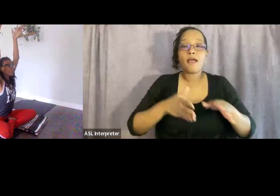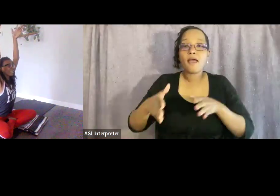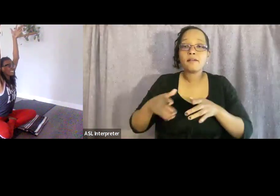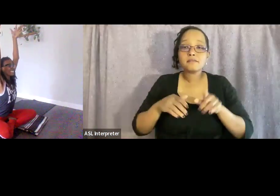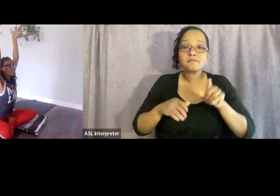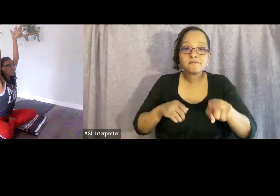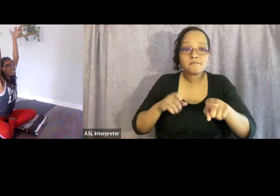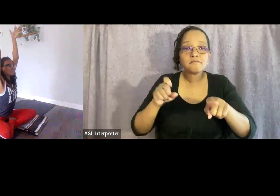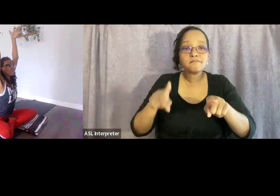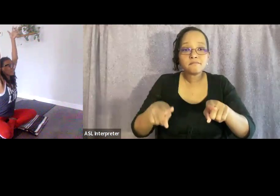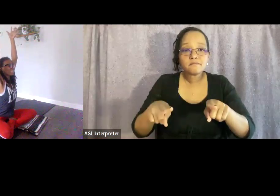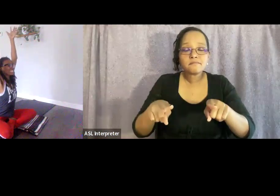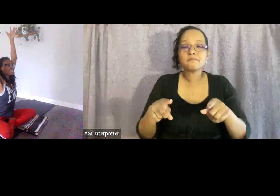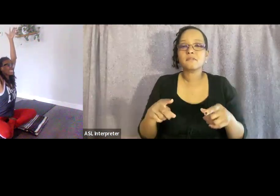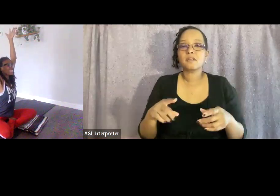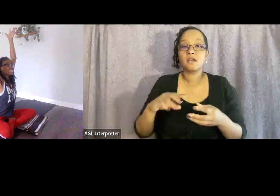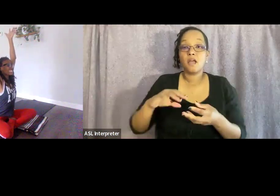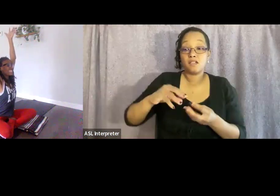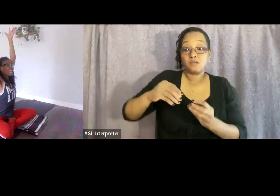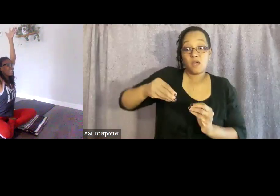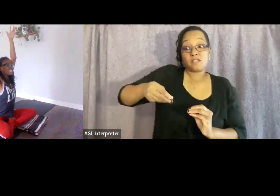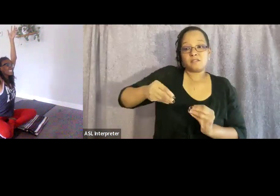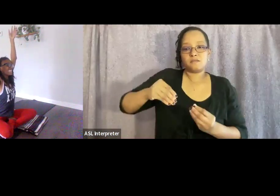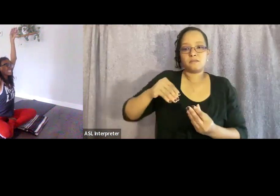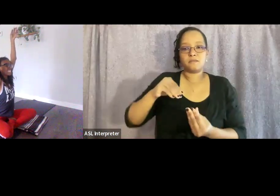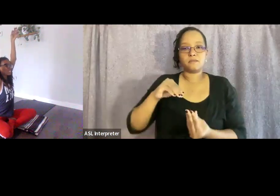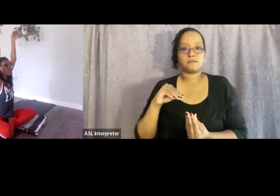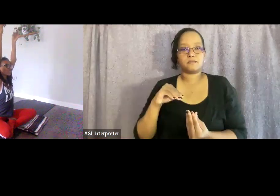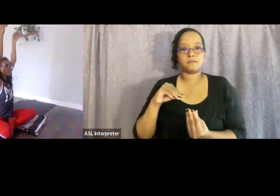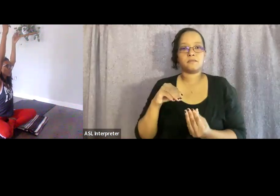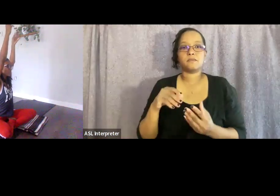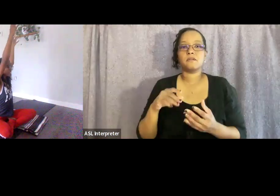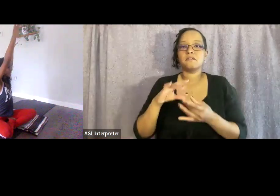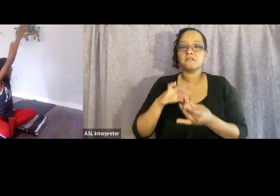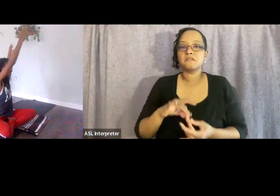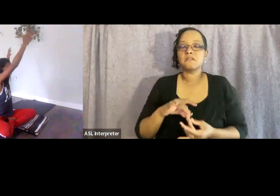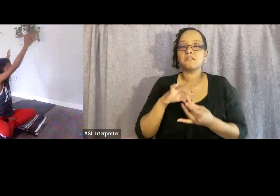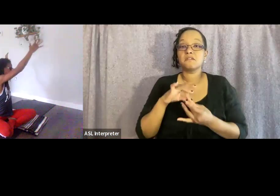unwinding in whatever way makes sense. And then taking that twist over to the other side.